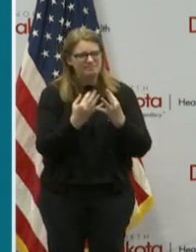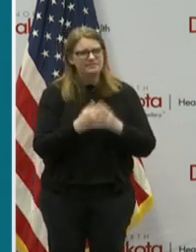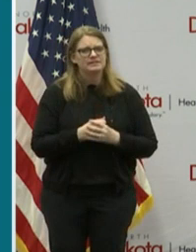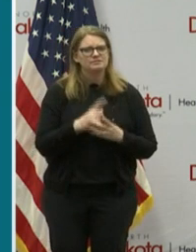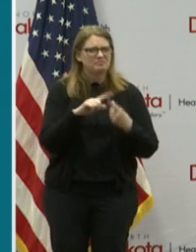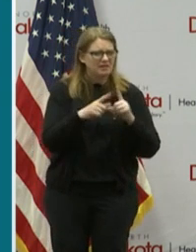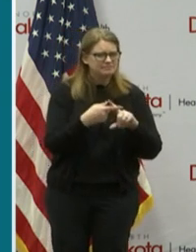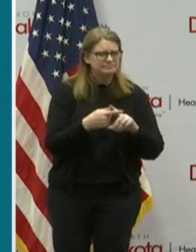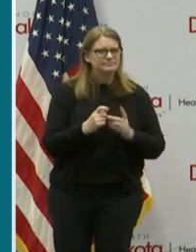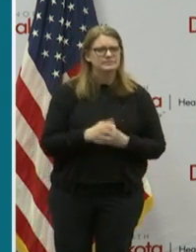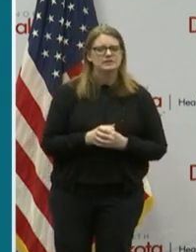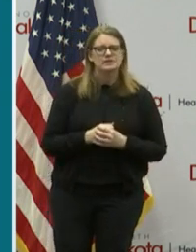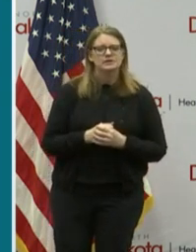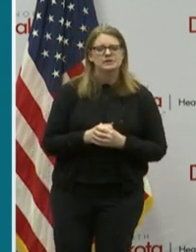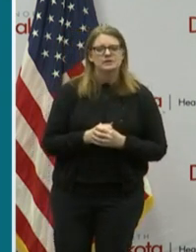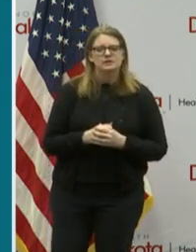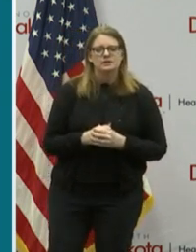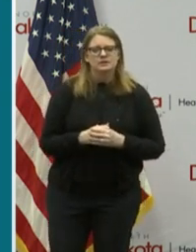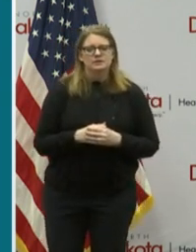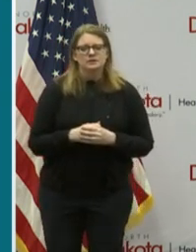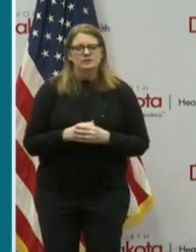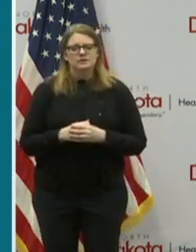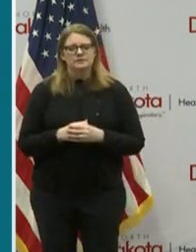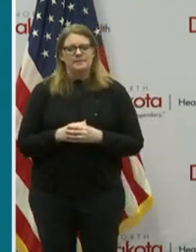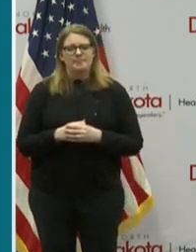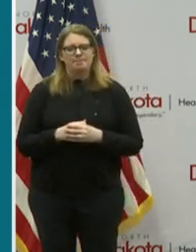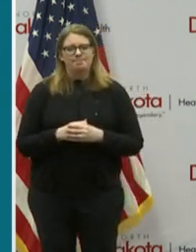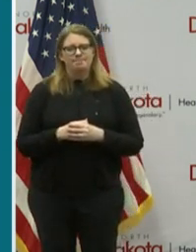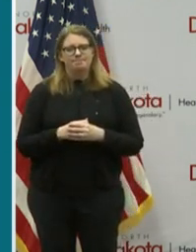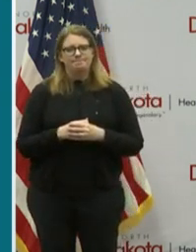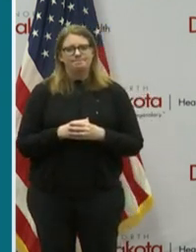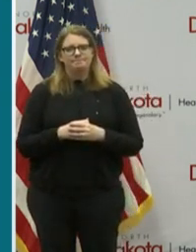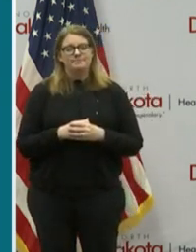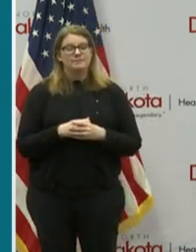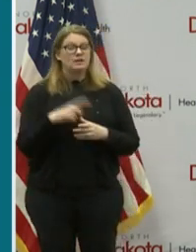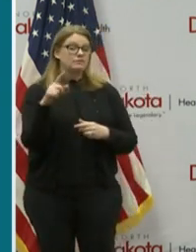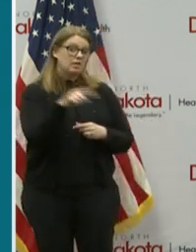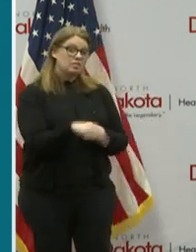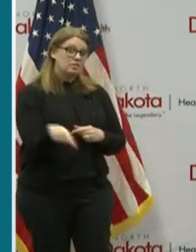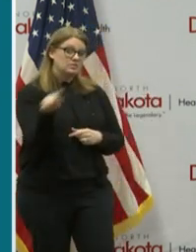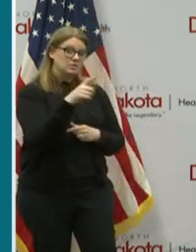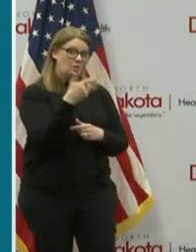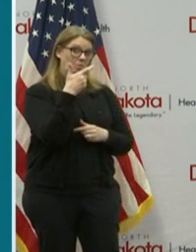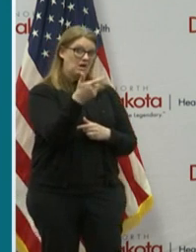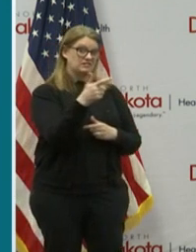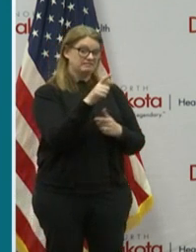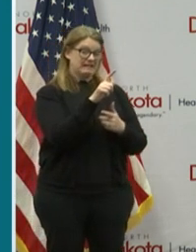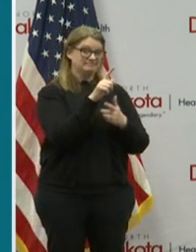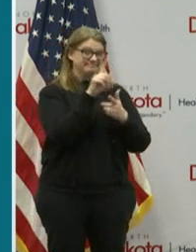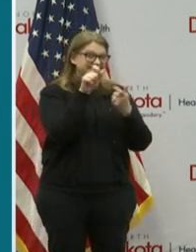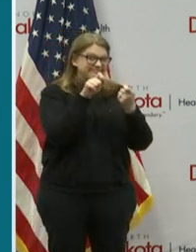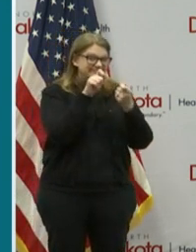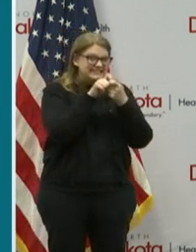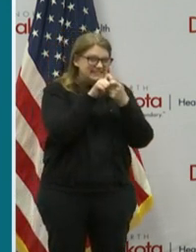FAMILY OF THIS LOST LOVED ONE AND ALL OF THOSE LOST IN THE PANDEMIC. FOR THOSE THAT ARE REALLY